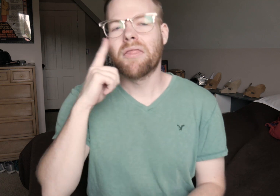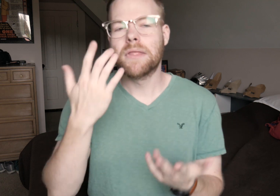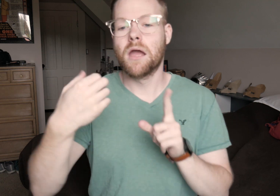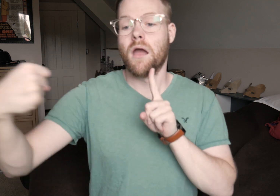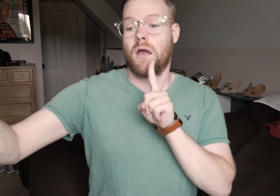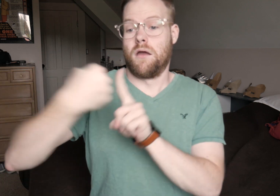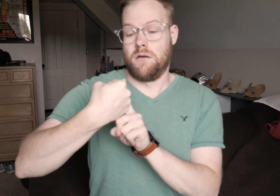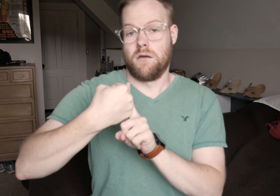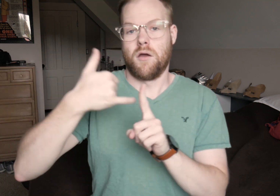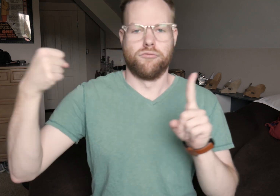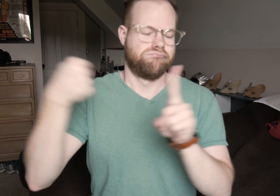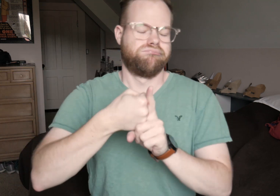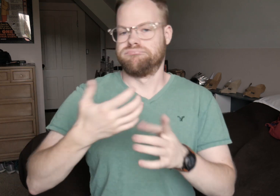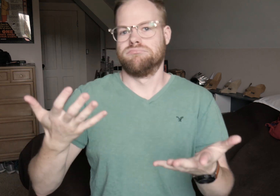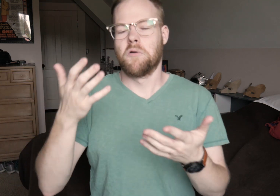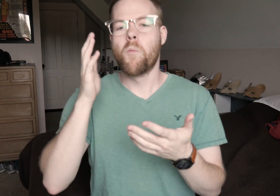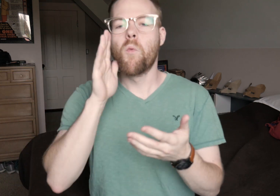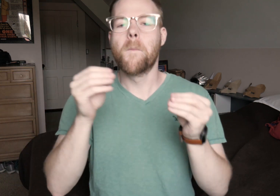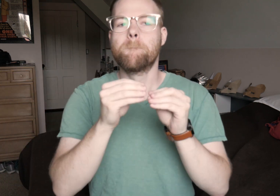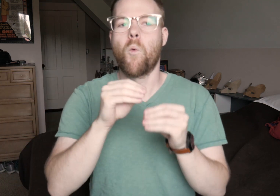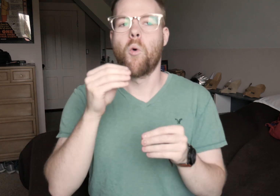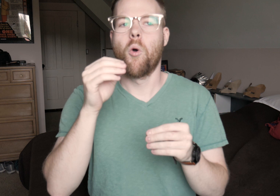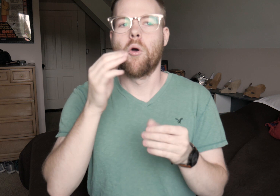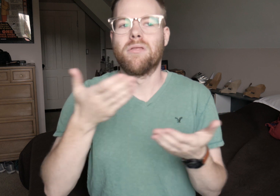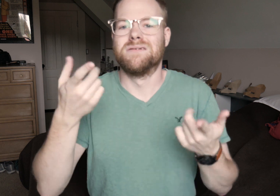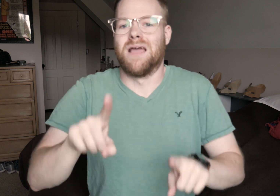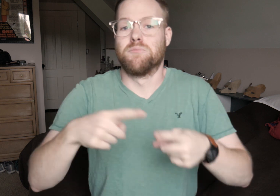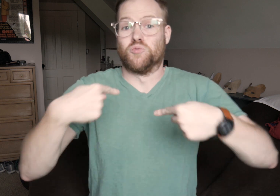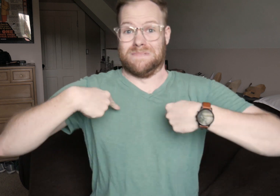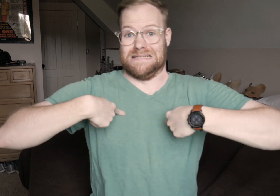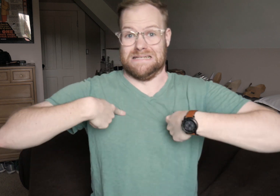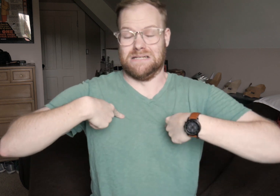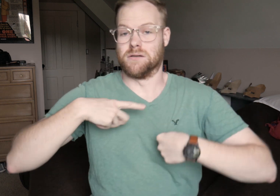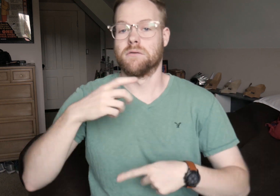I think [punch] would be more of a thing that happens to *me*